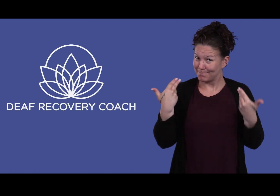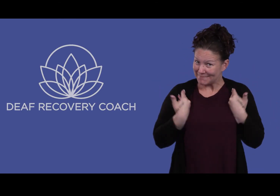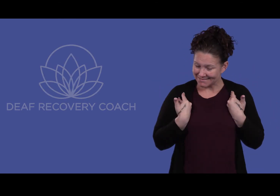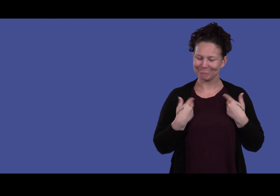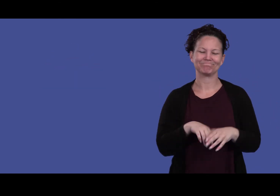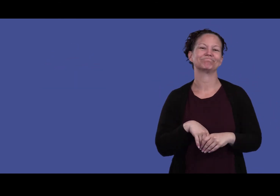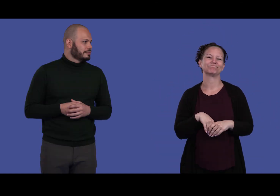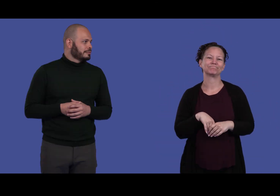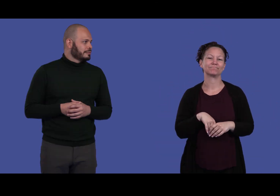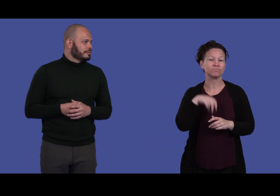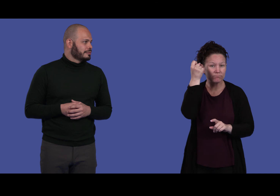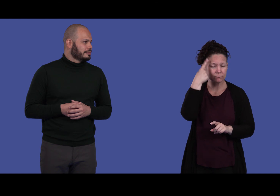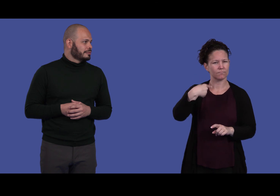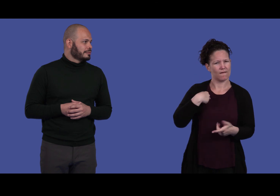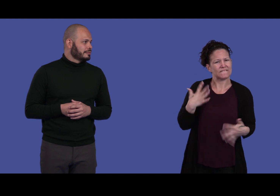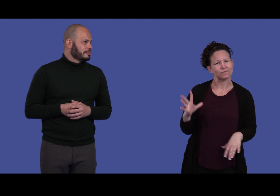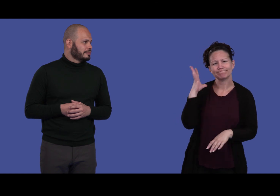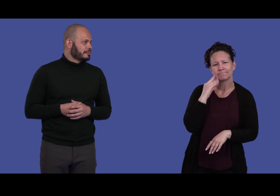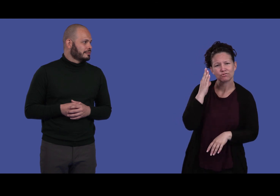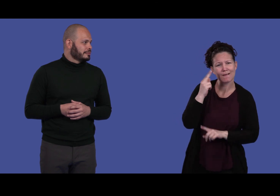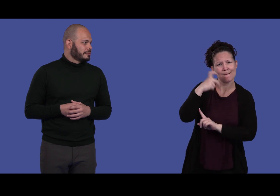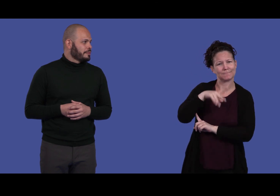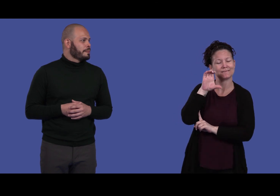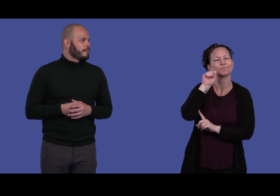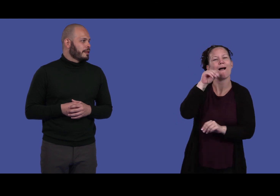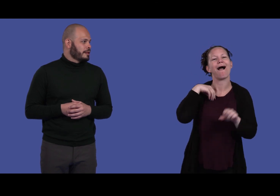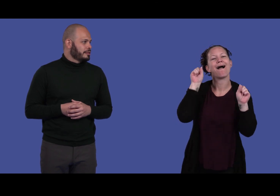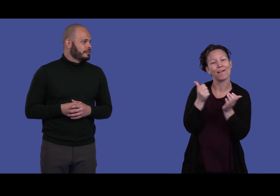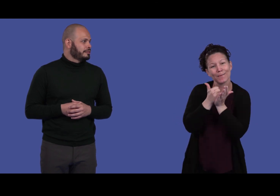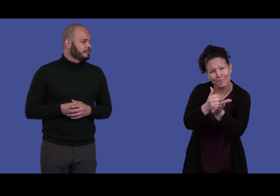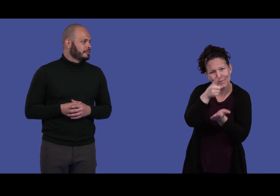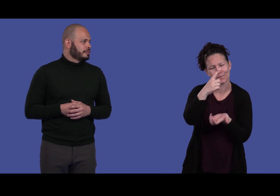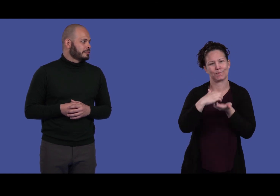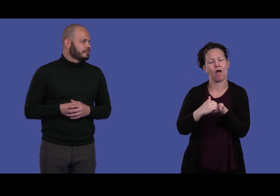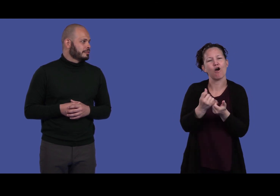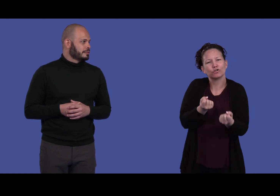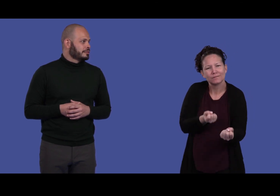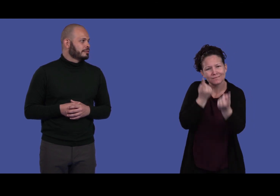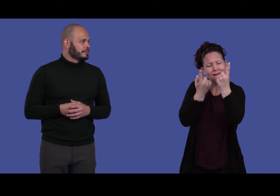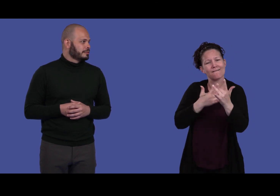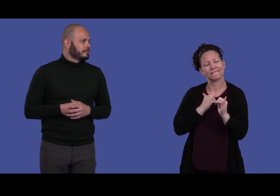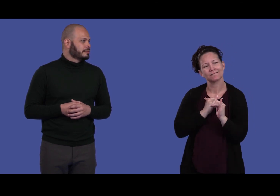I have personally experienced hep C. I can support you with empathy and understanding,